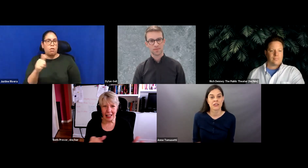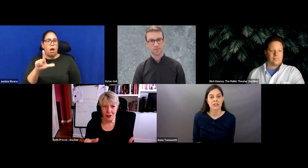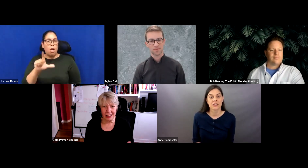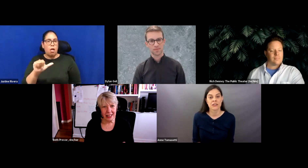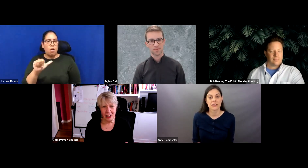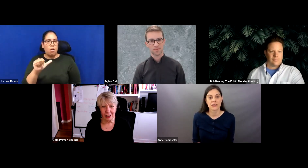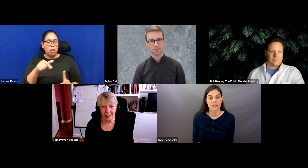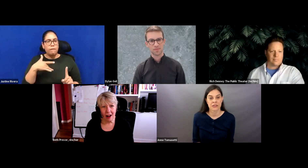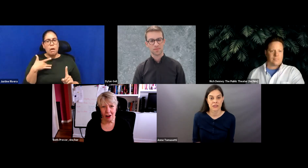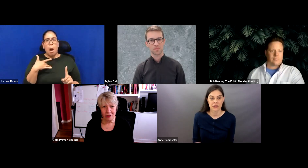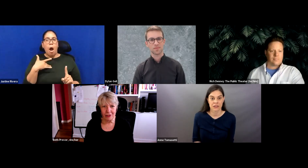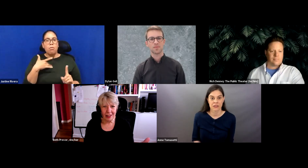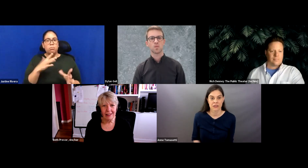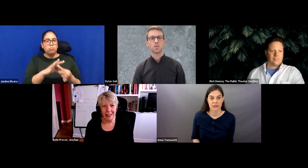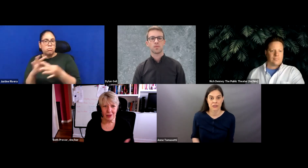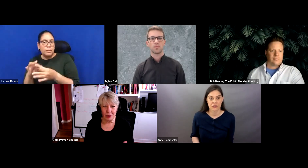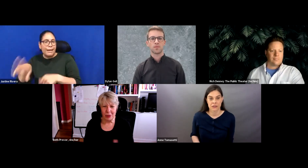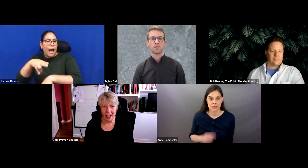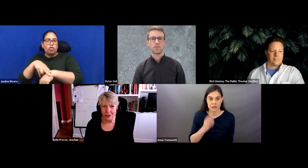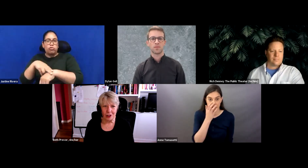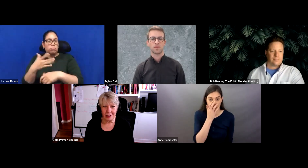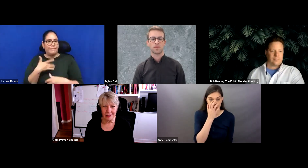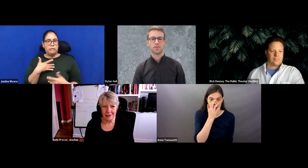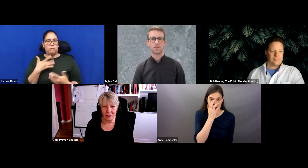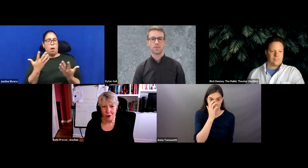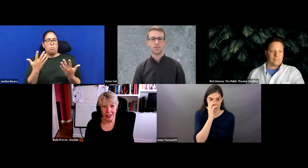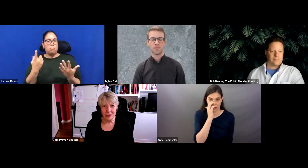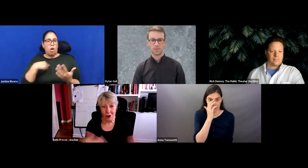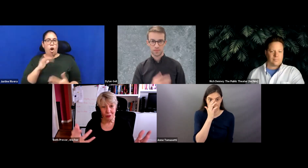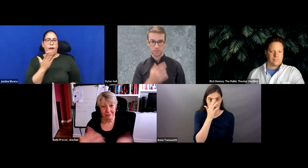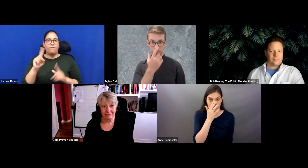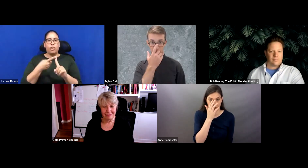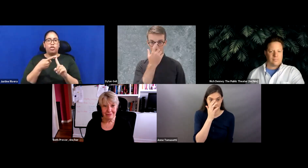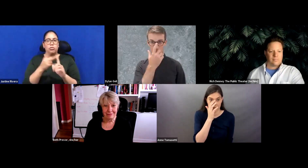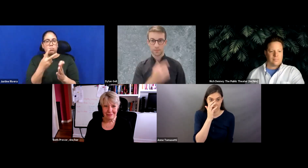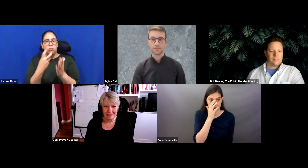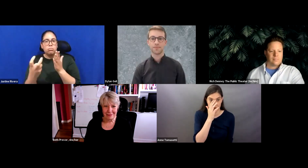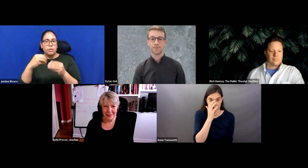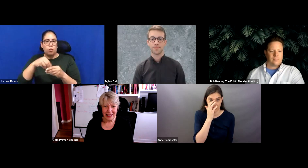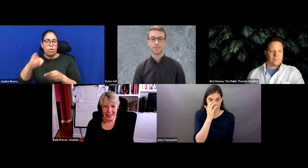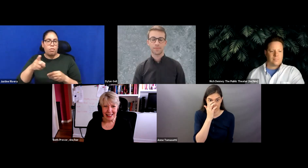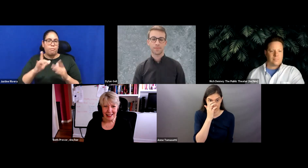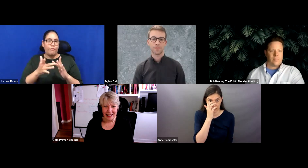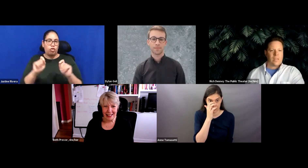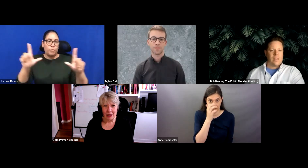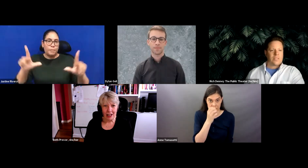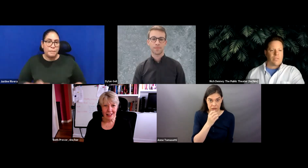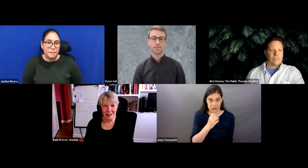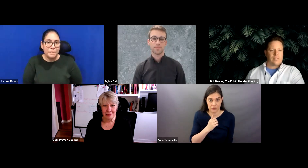natural extension of this would be our first foray. So that was us.